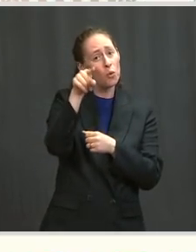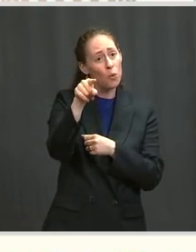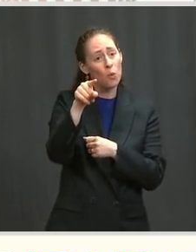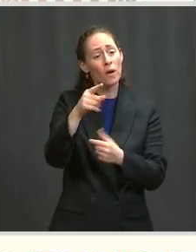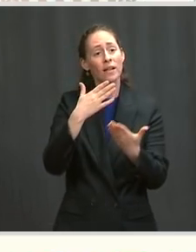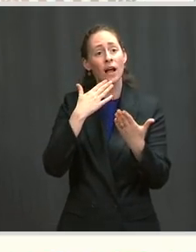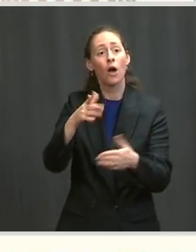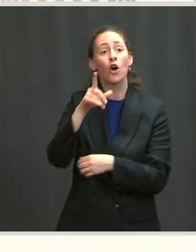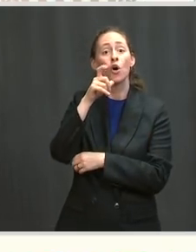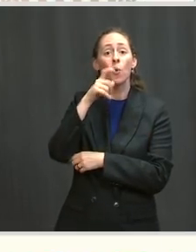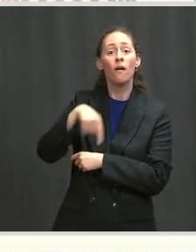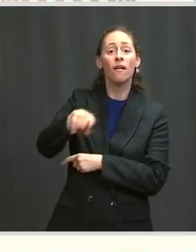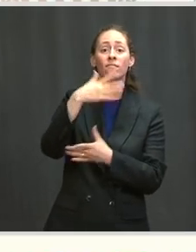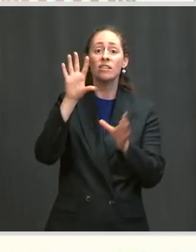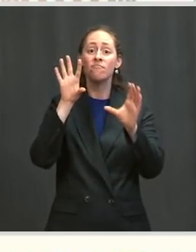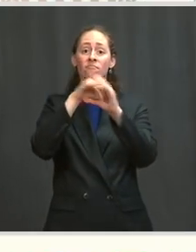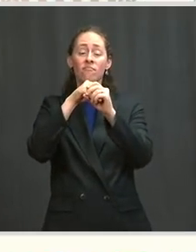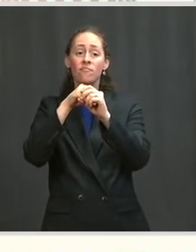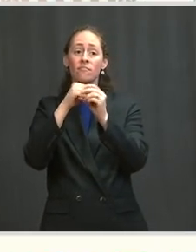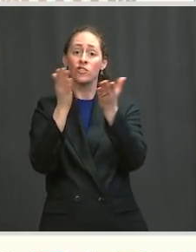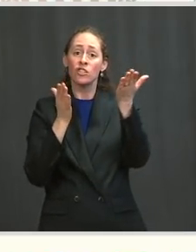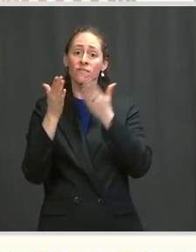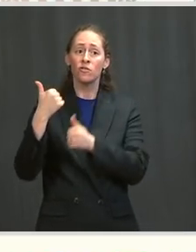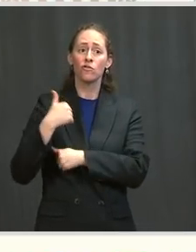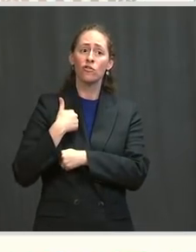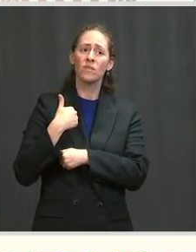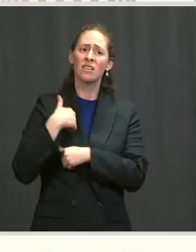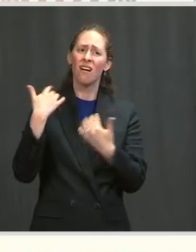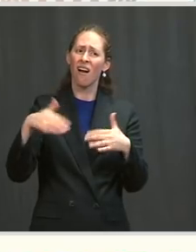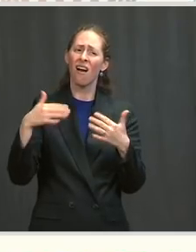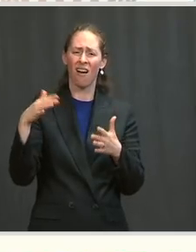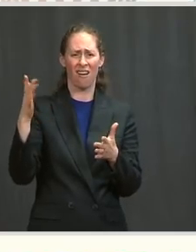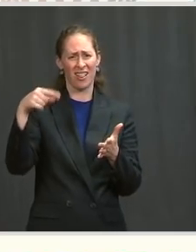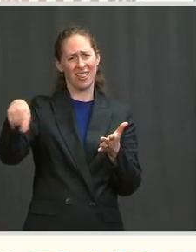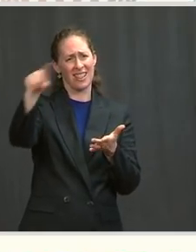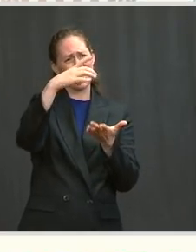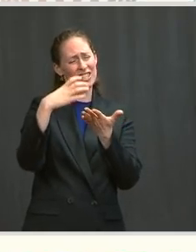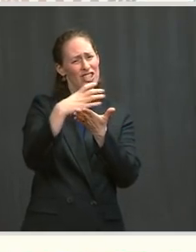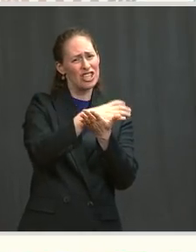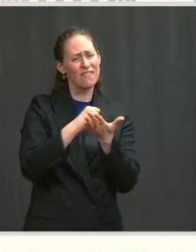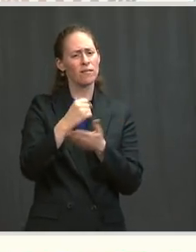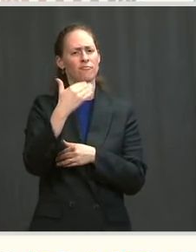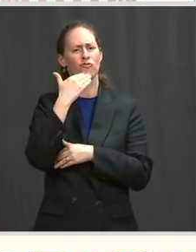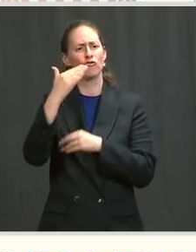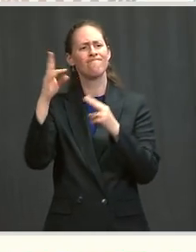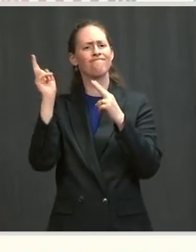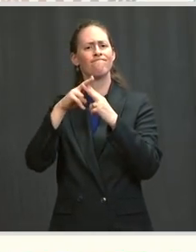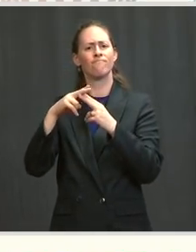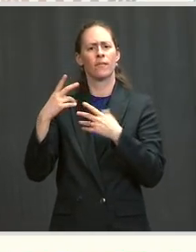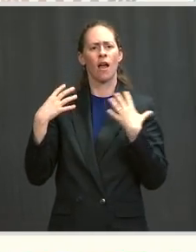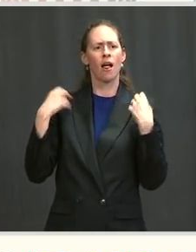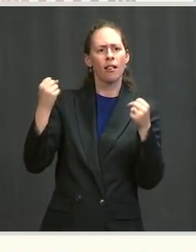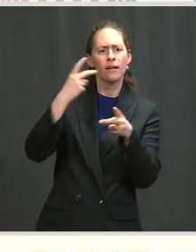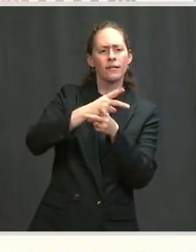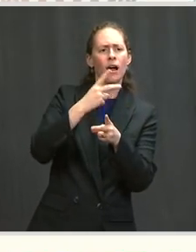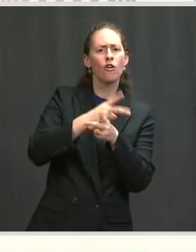everyone deserves the absolute high quality of healthcare. That's why I was so pleased that, last week, Secretary McDonough